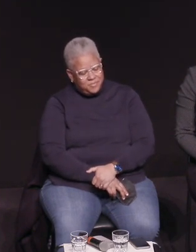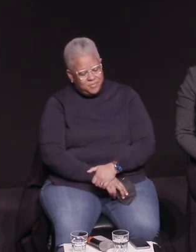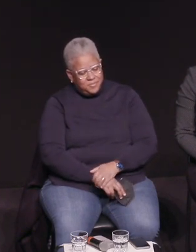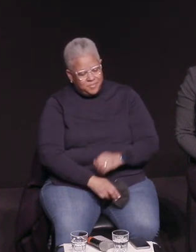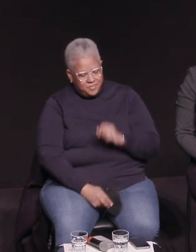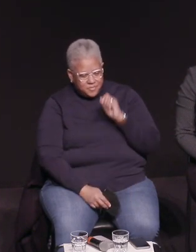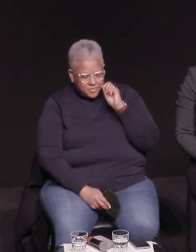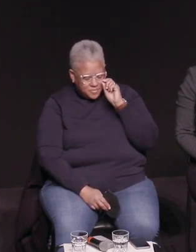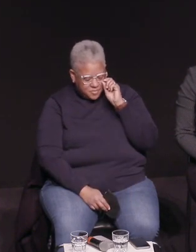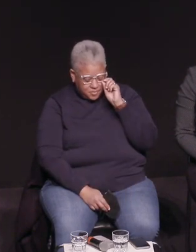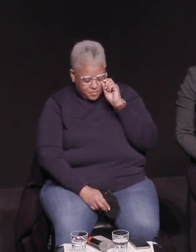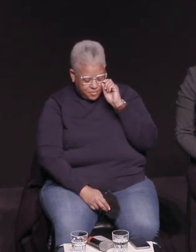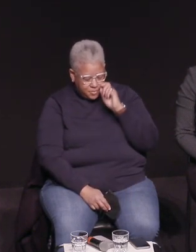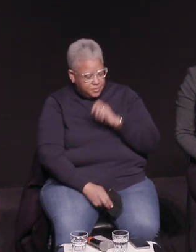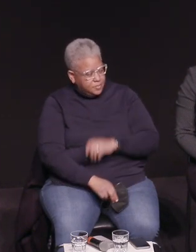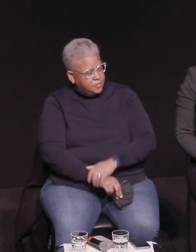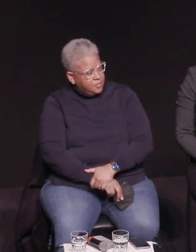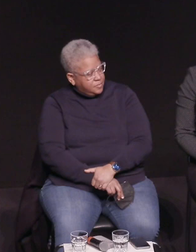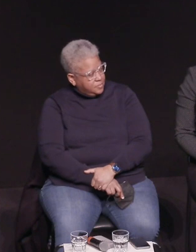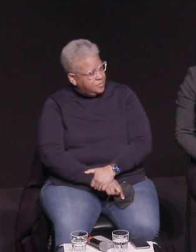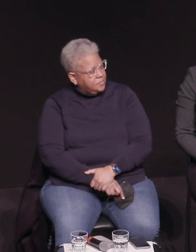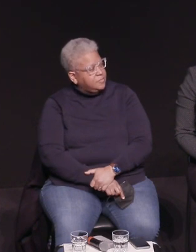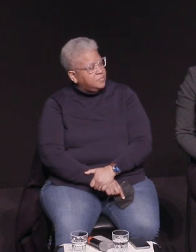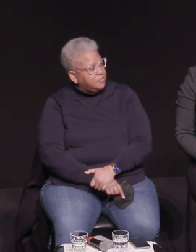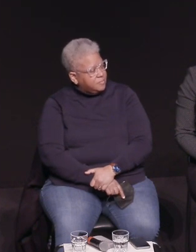know, there's joy, and beauty, and the possibility of